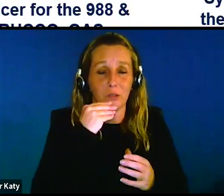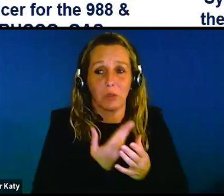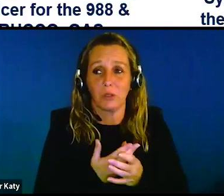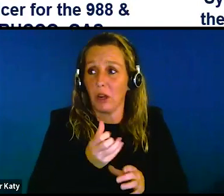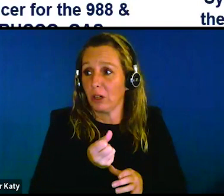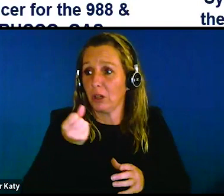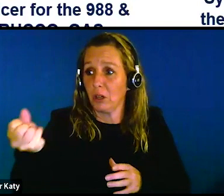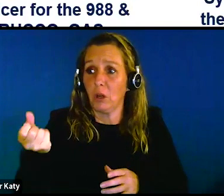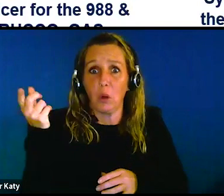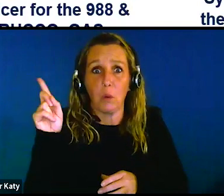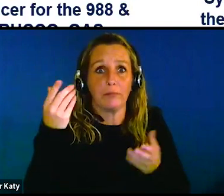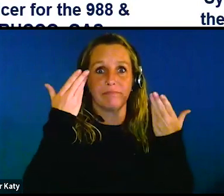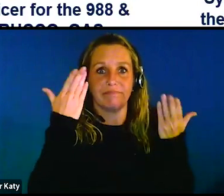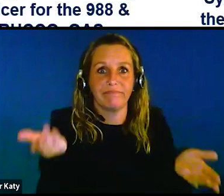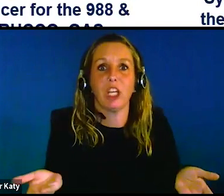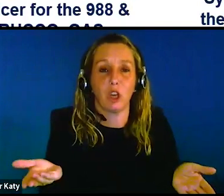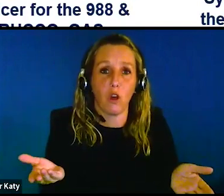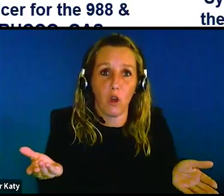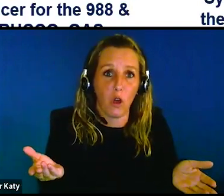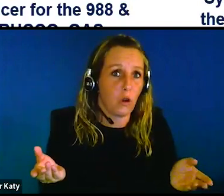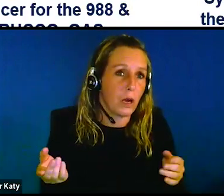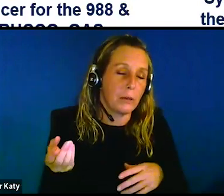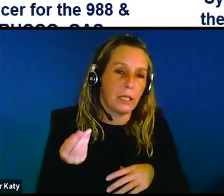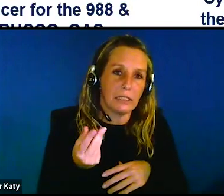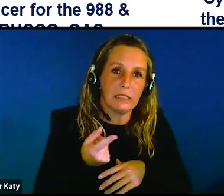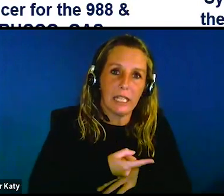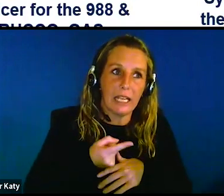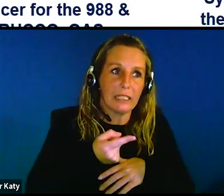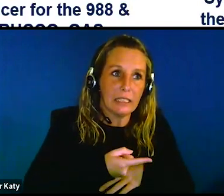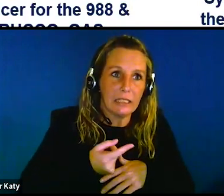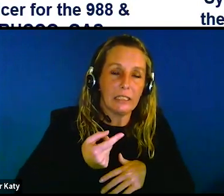In the days after they walked frantically from hospital to hospital